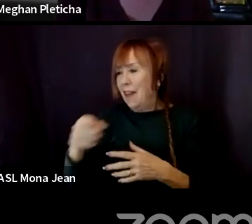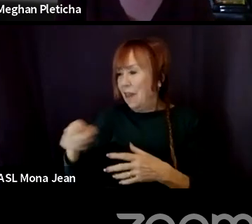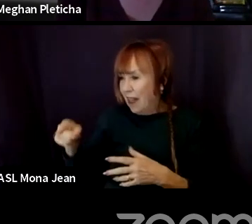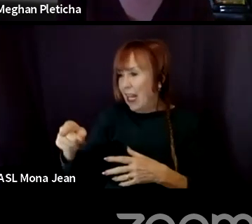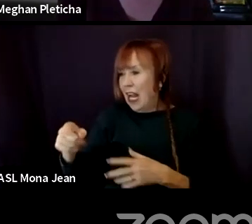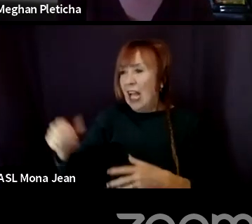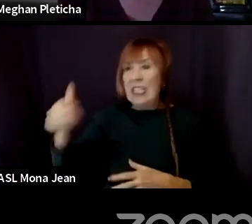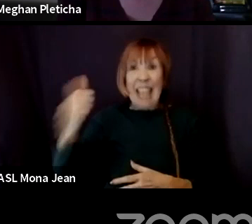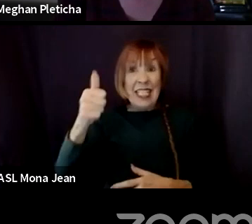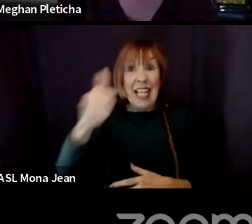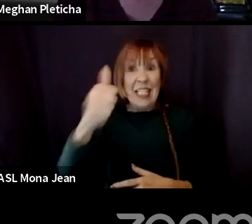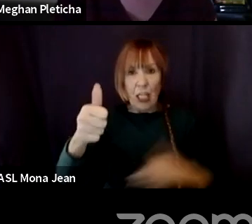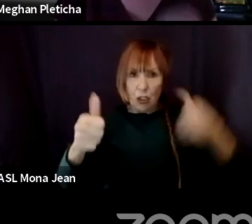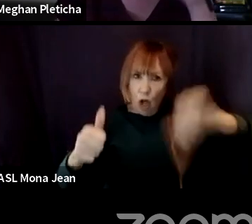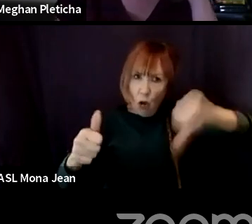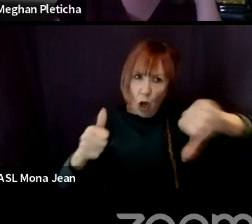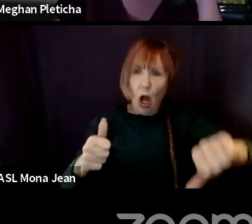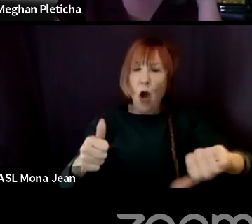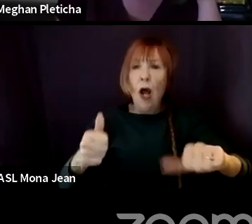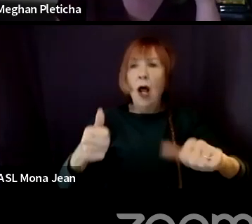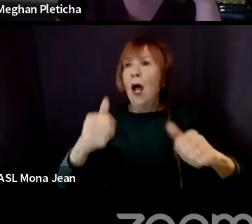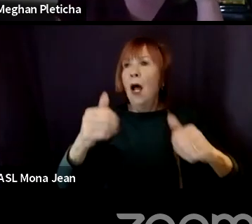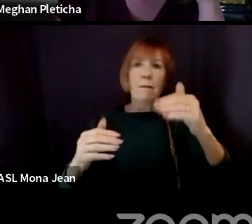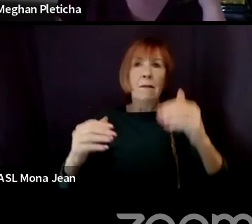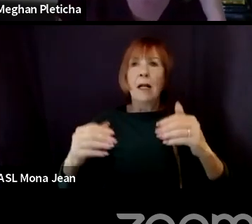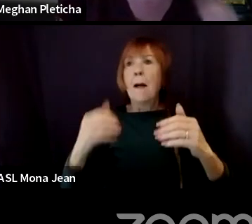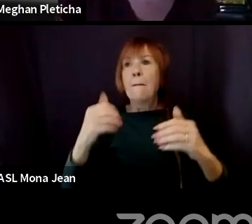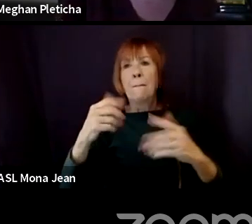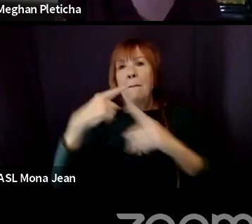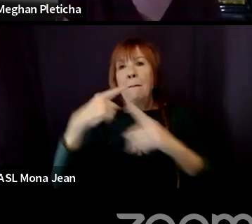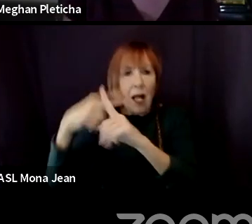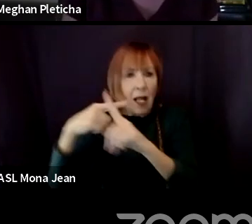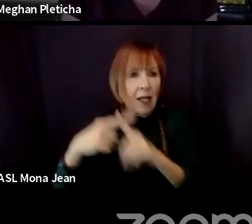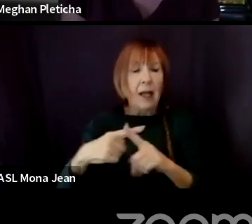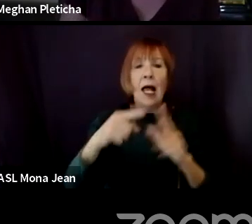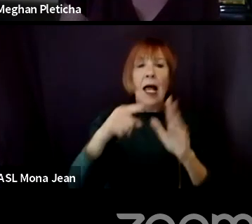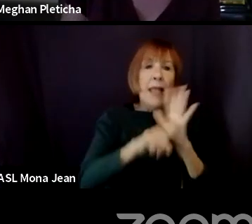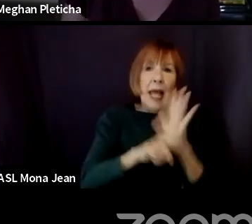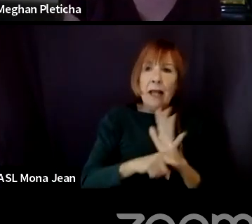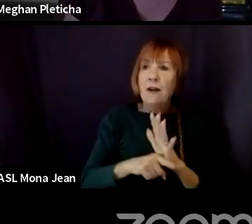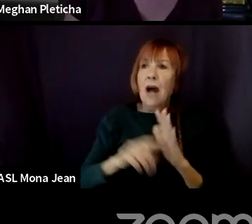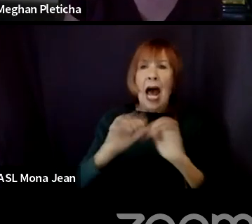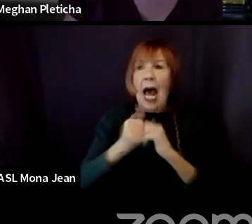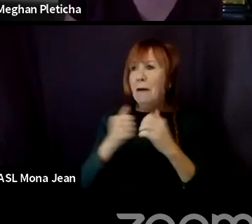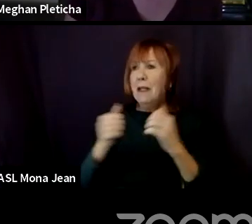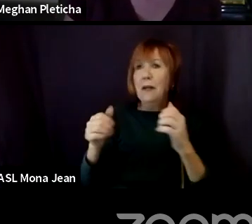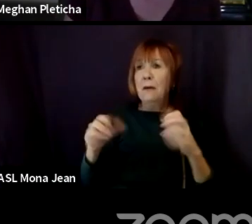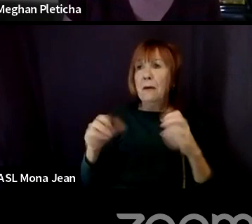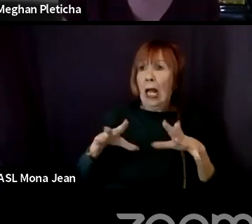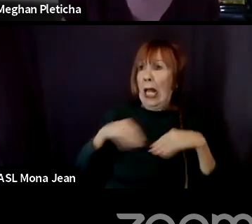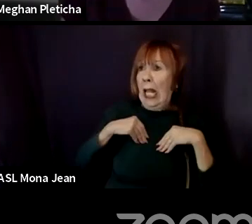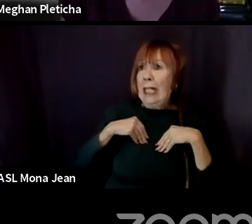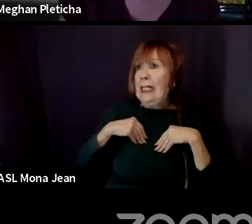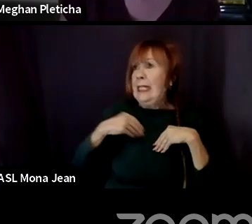How do you balance that without sacrificing story or people pleasing the person highest up the chain?